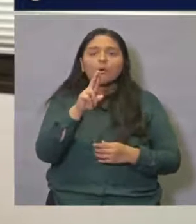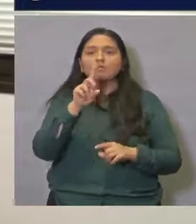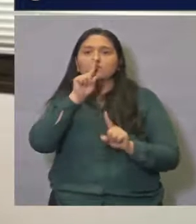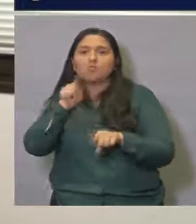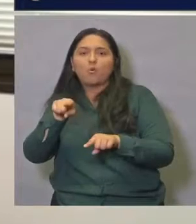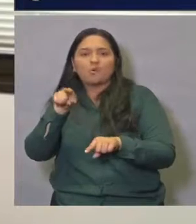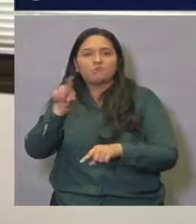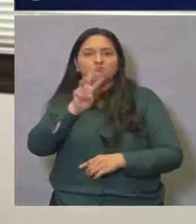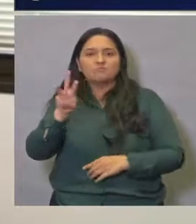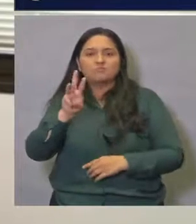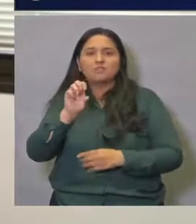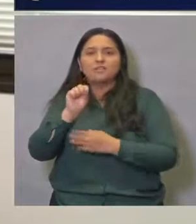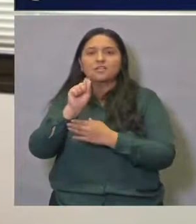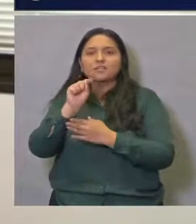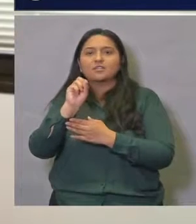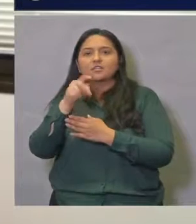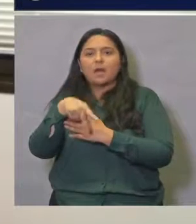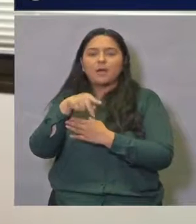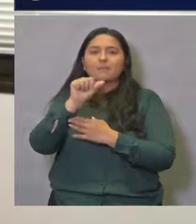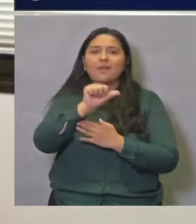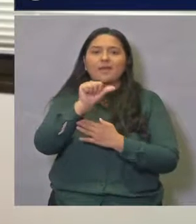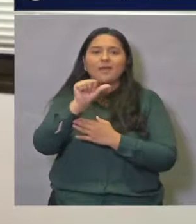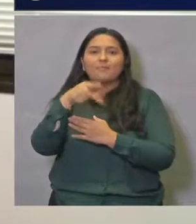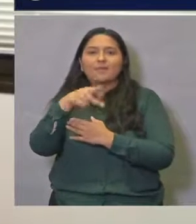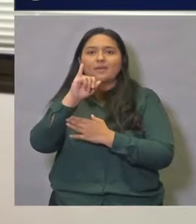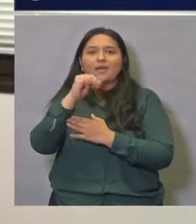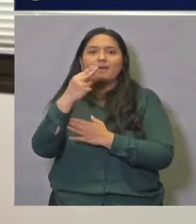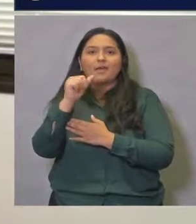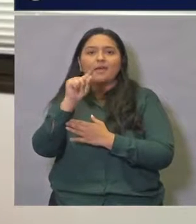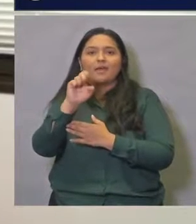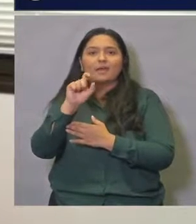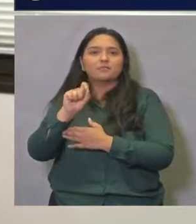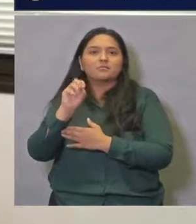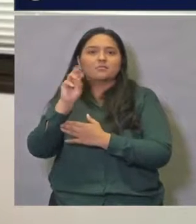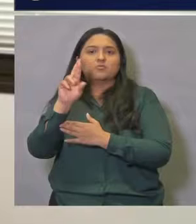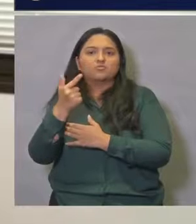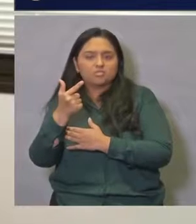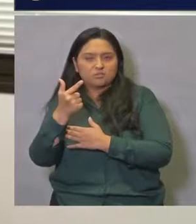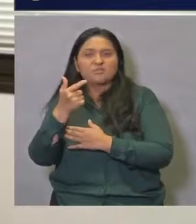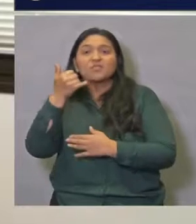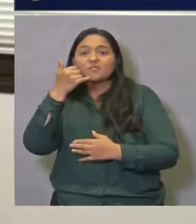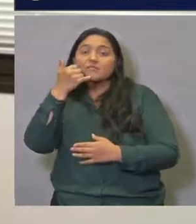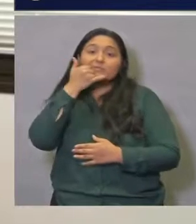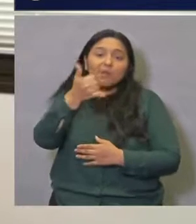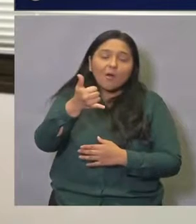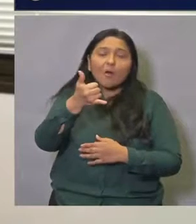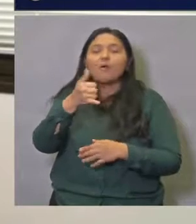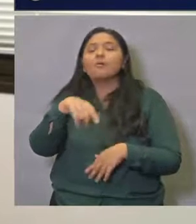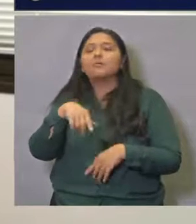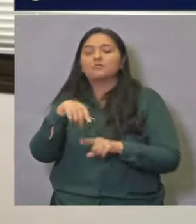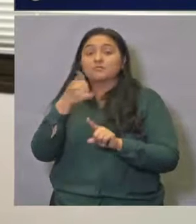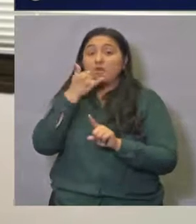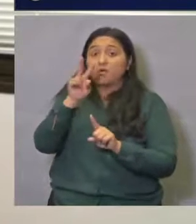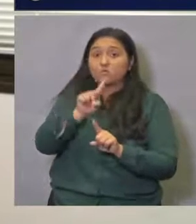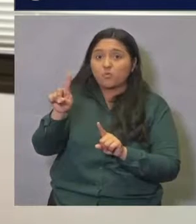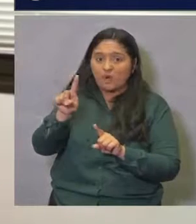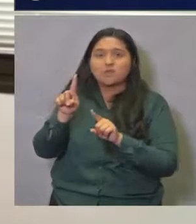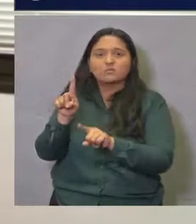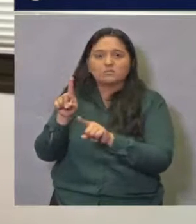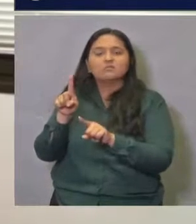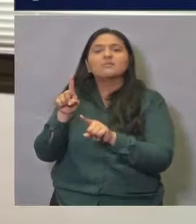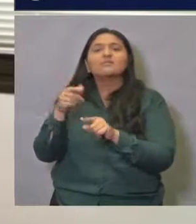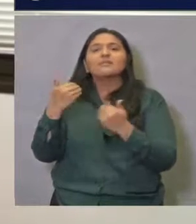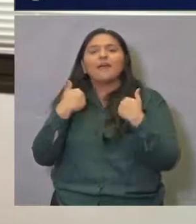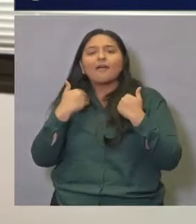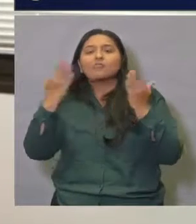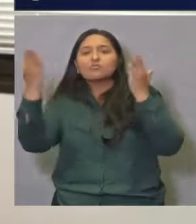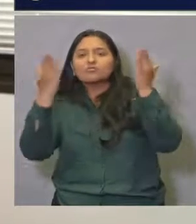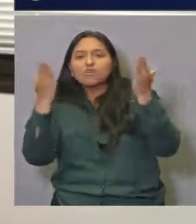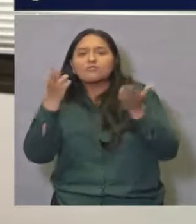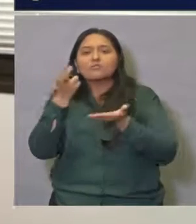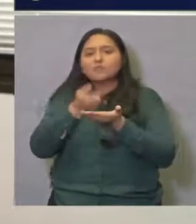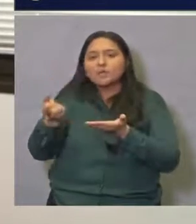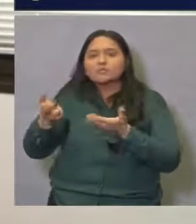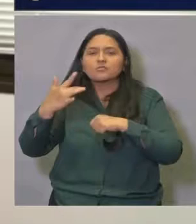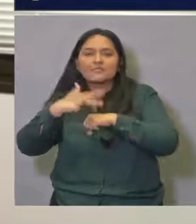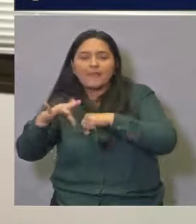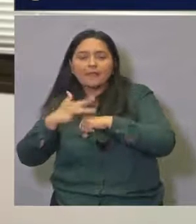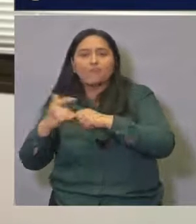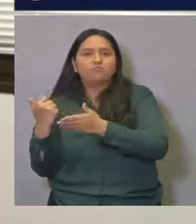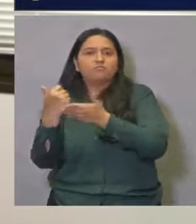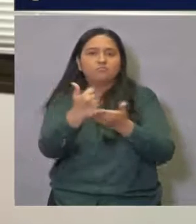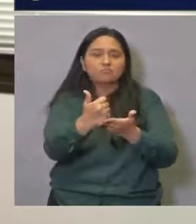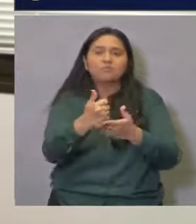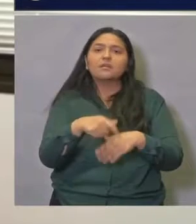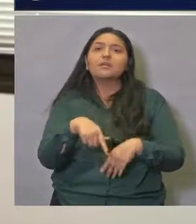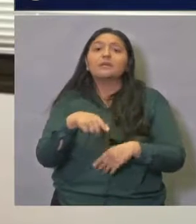TO THE BODY RACISMO A QUE NOS